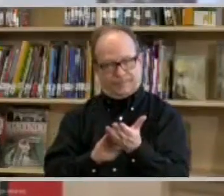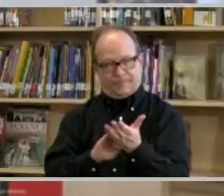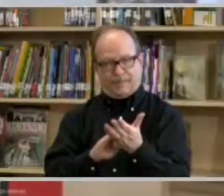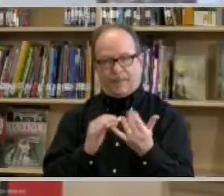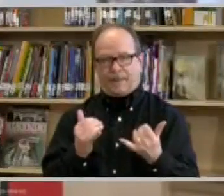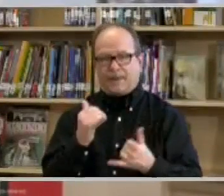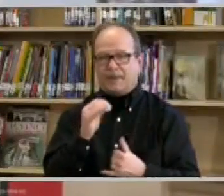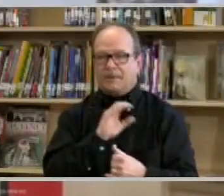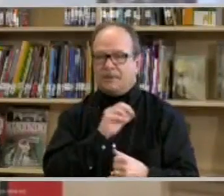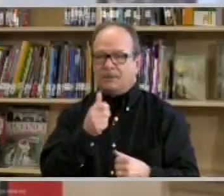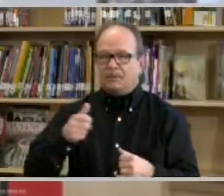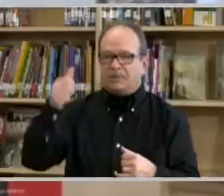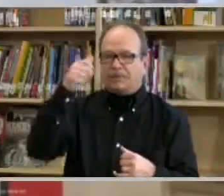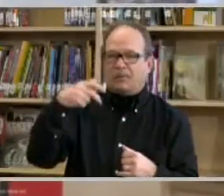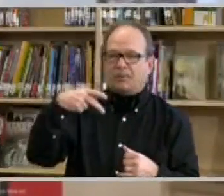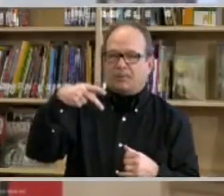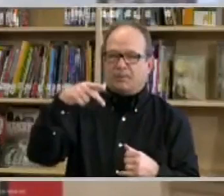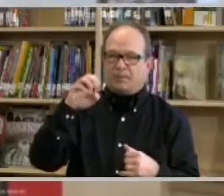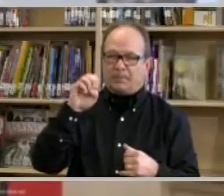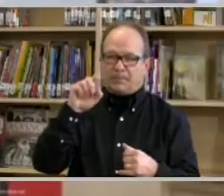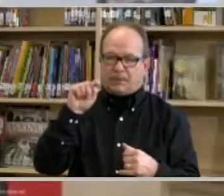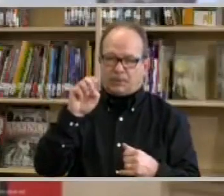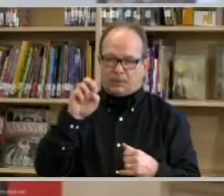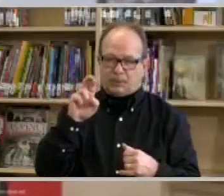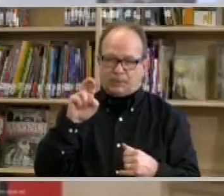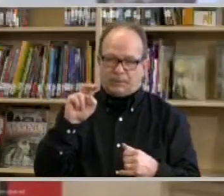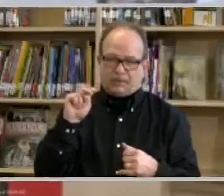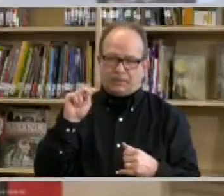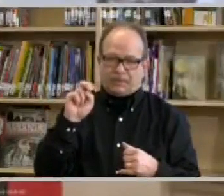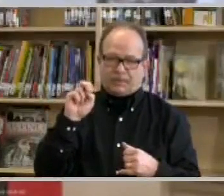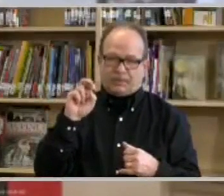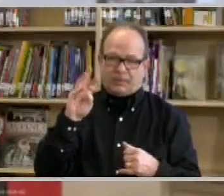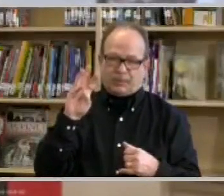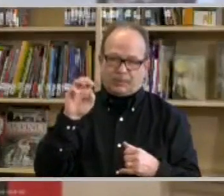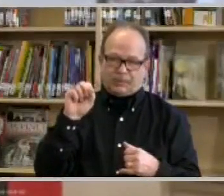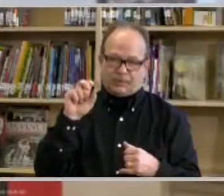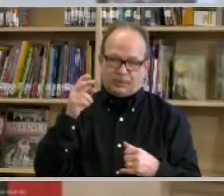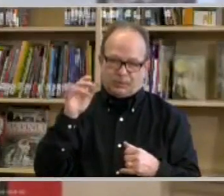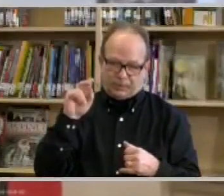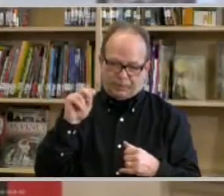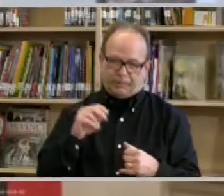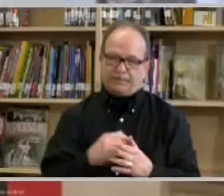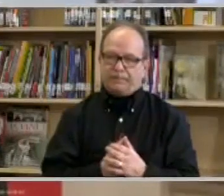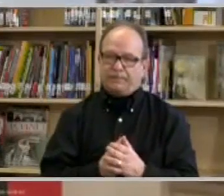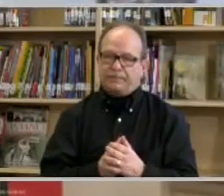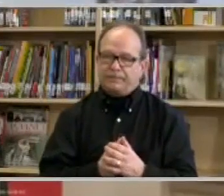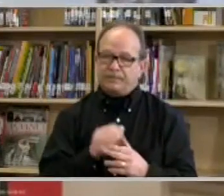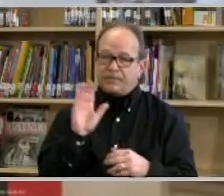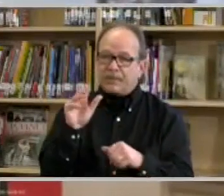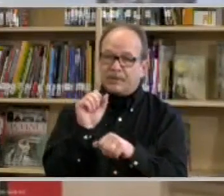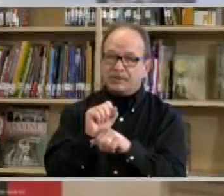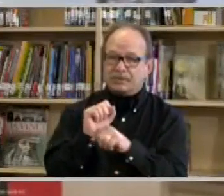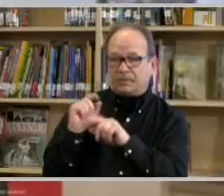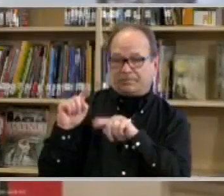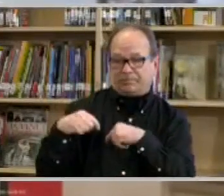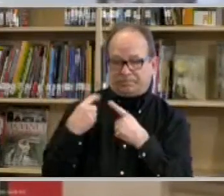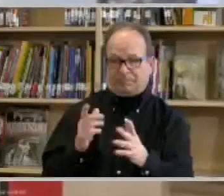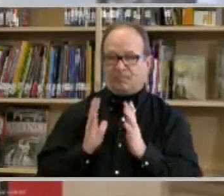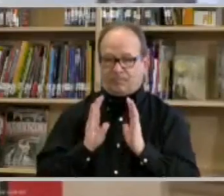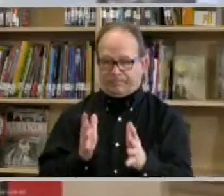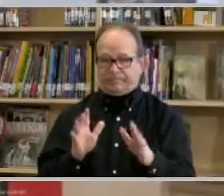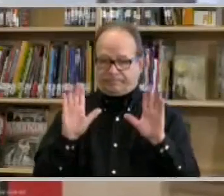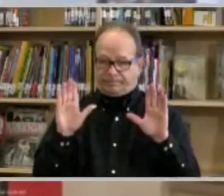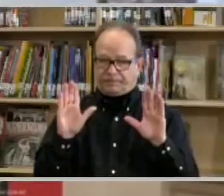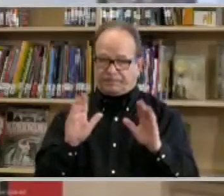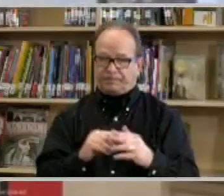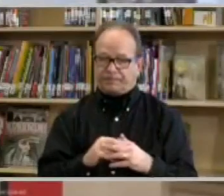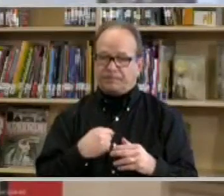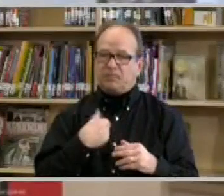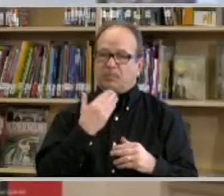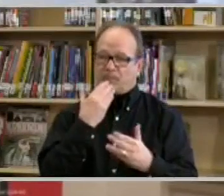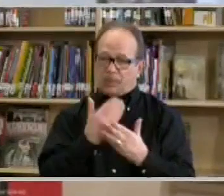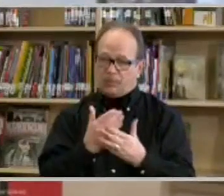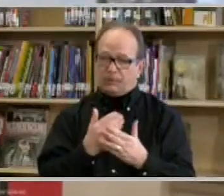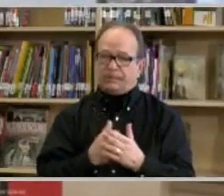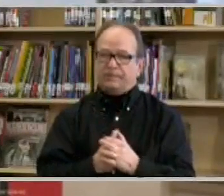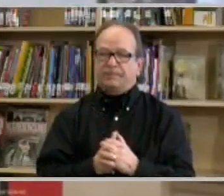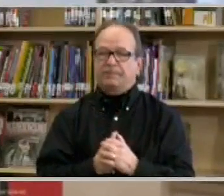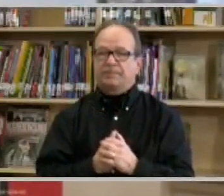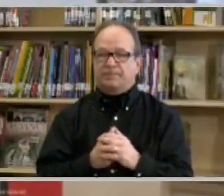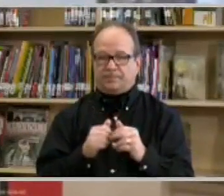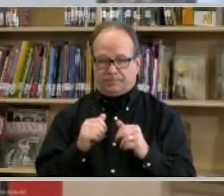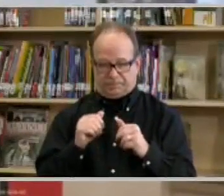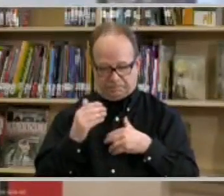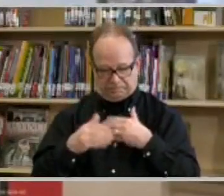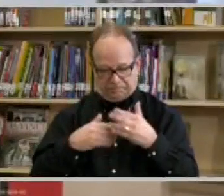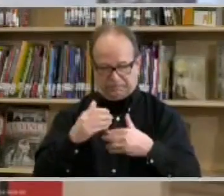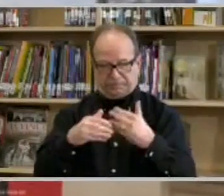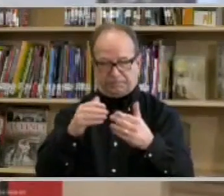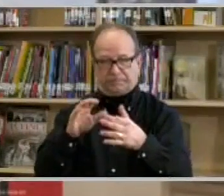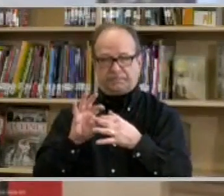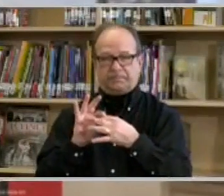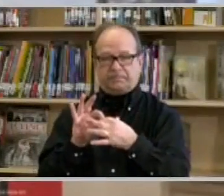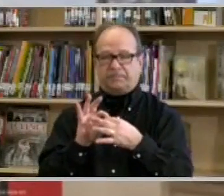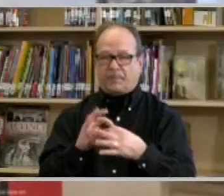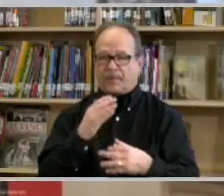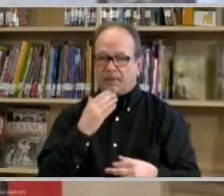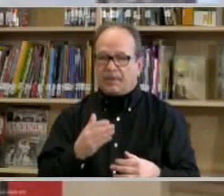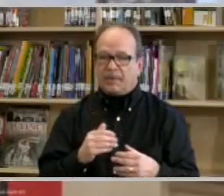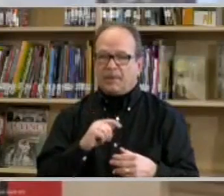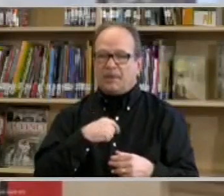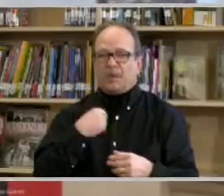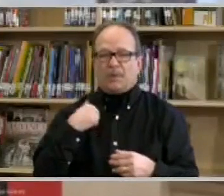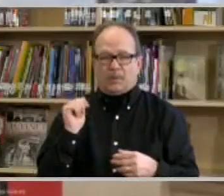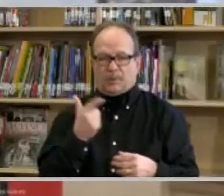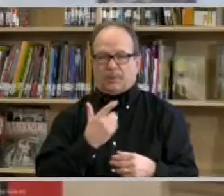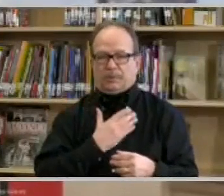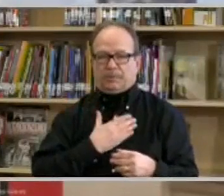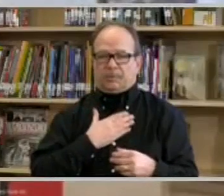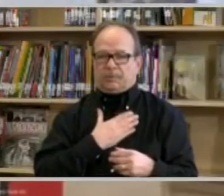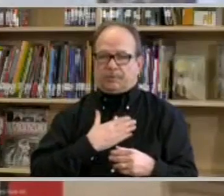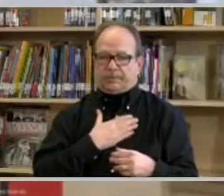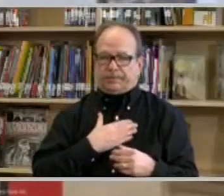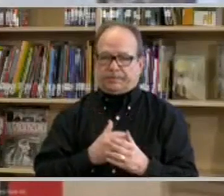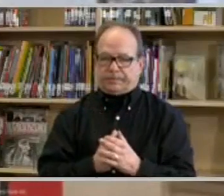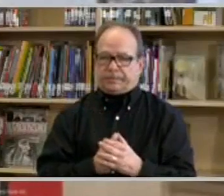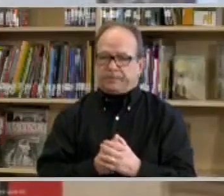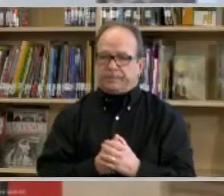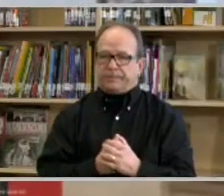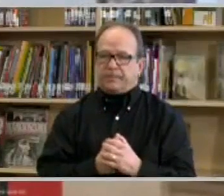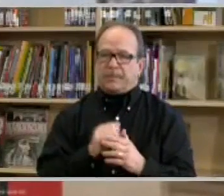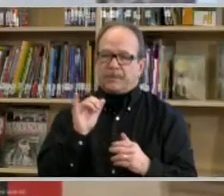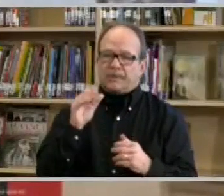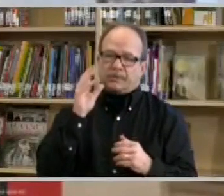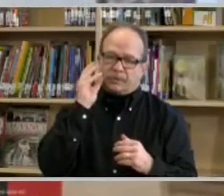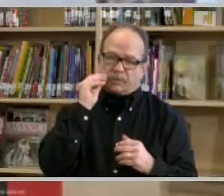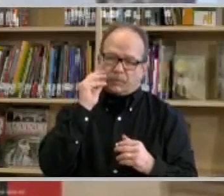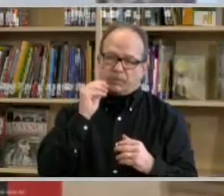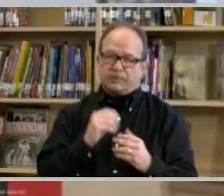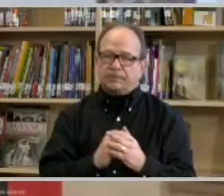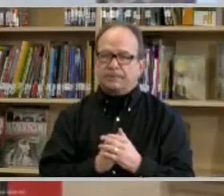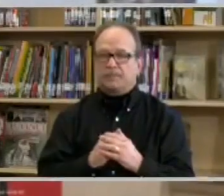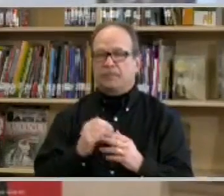SO I WANT TO COMMEND OUR INTERIM